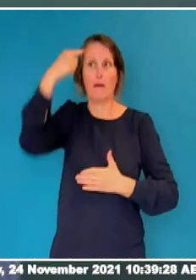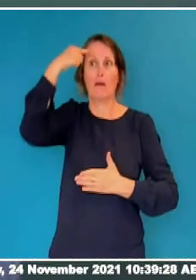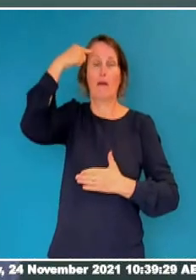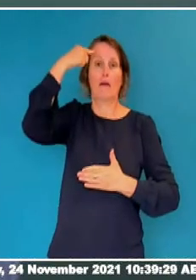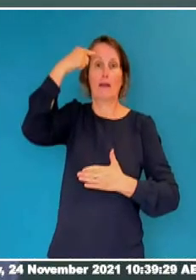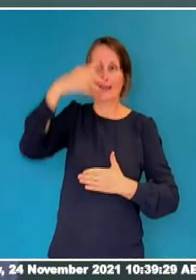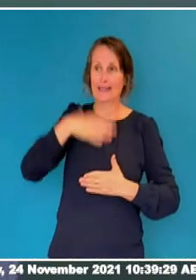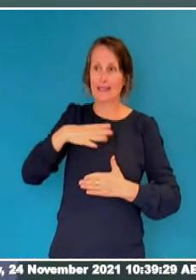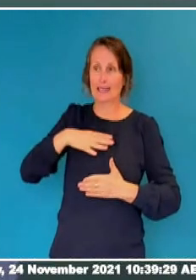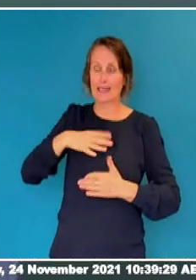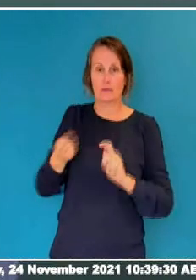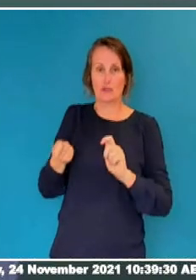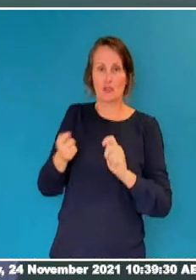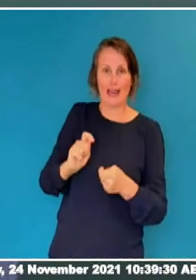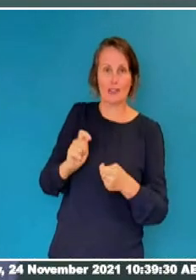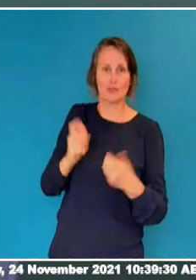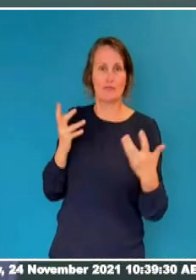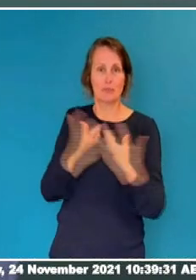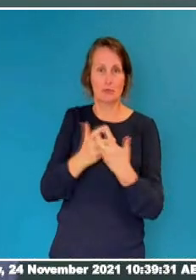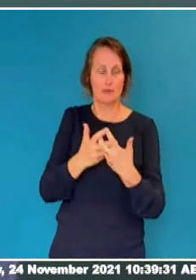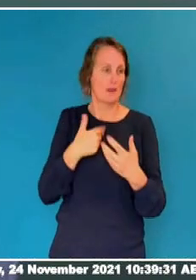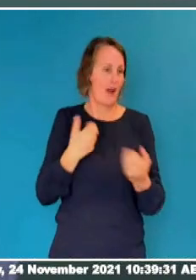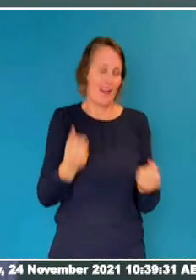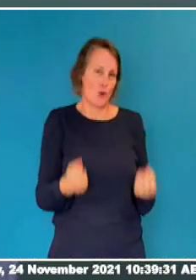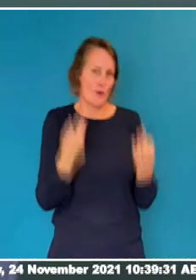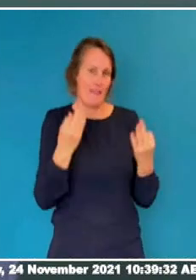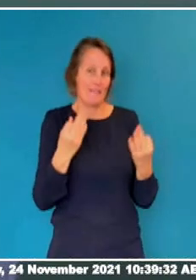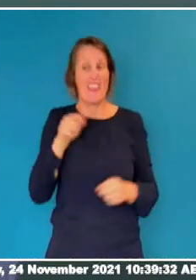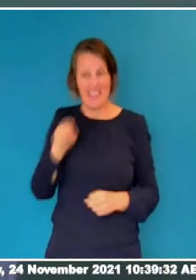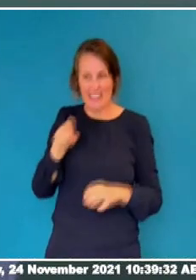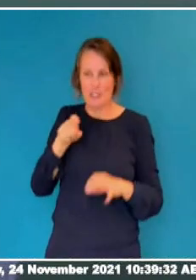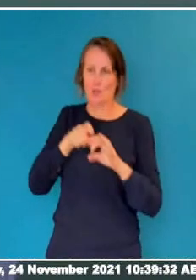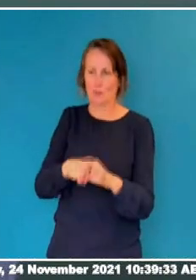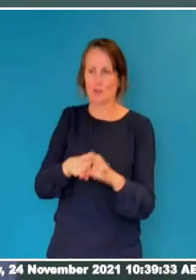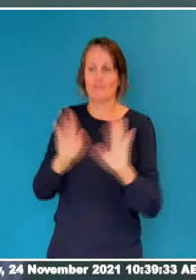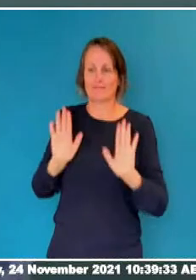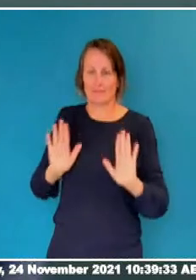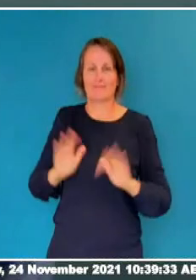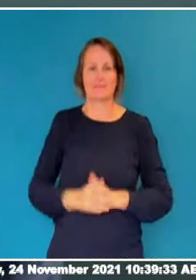That's the question I was asking you, Mr Cawood. Thank you. MS DOWSETT: Thank you, Chair.